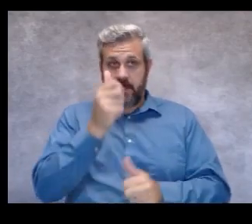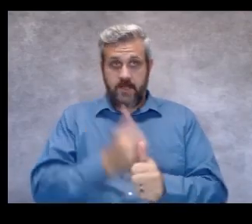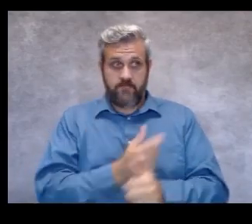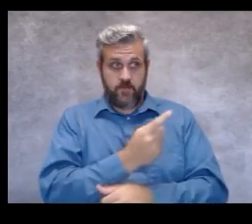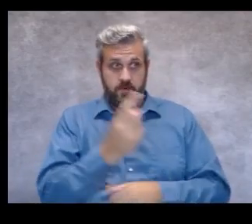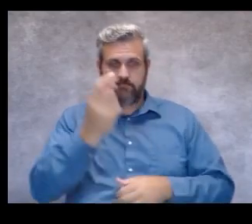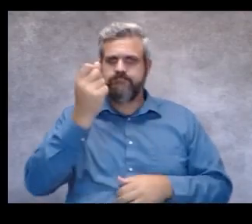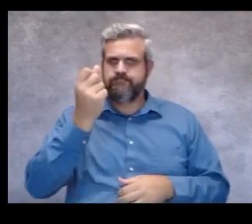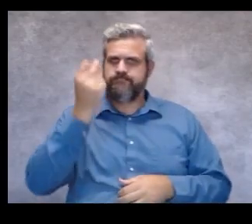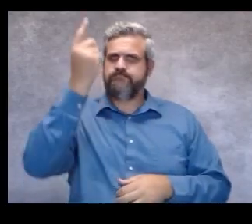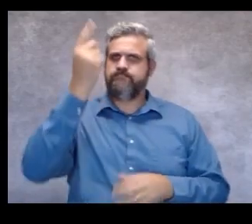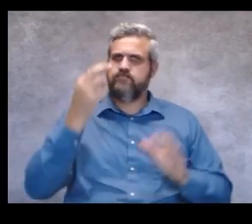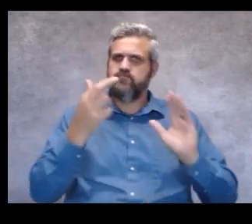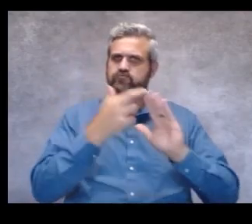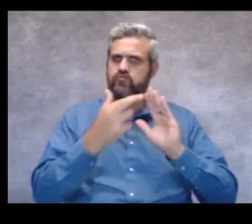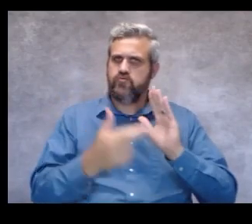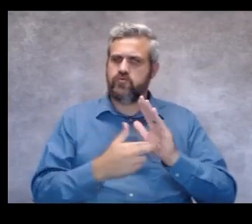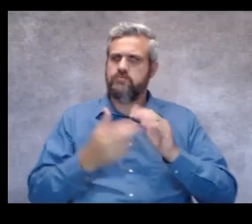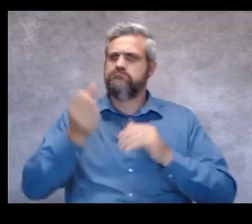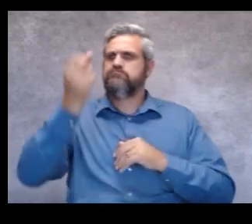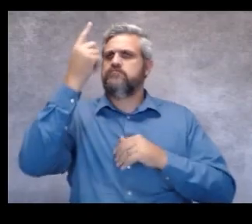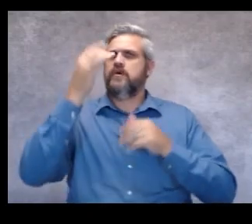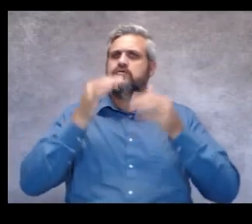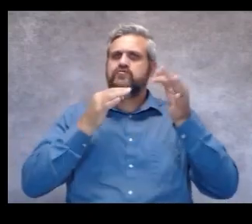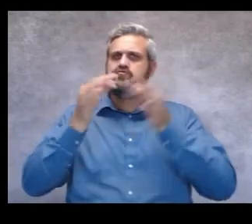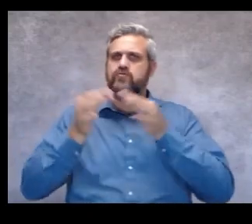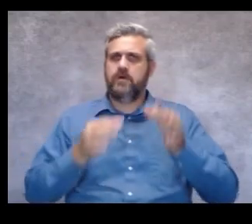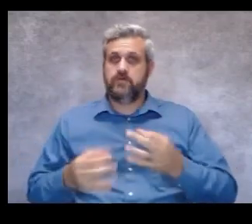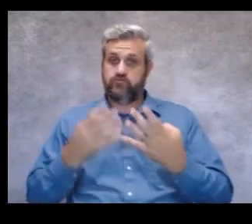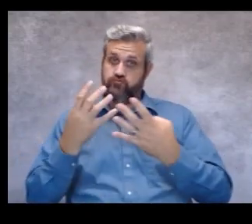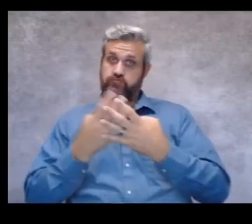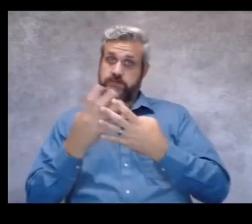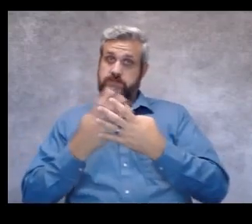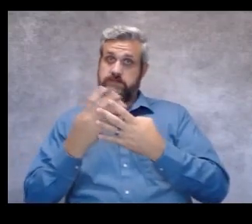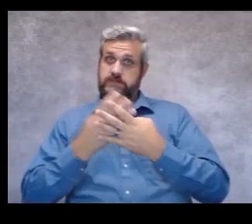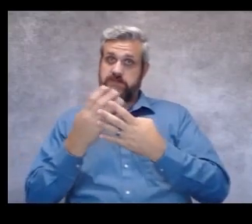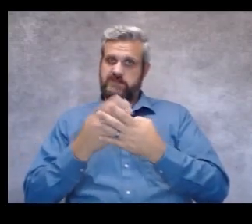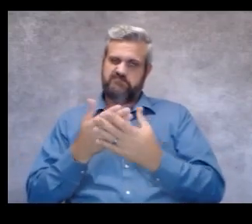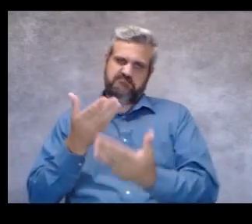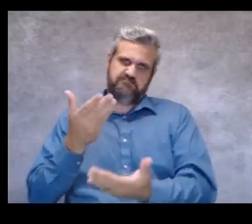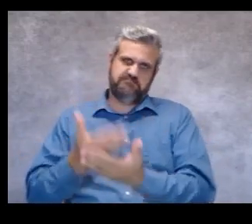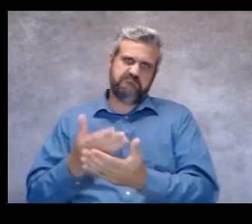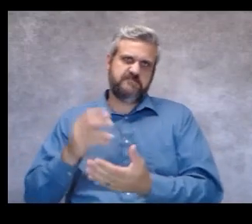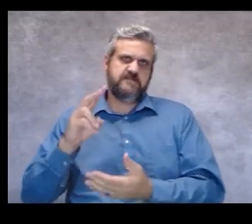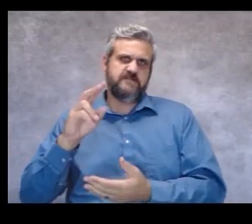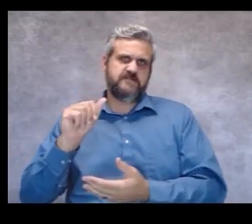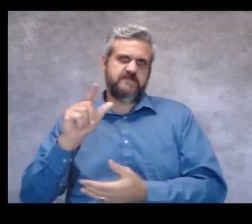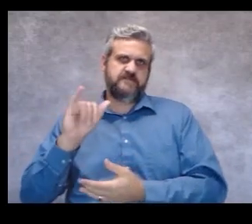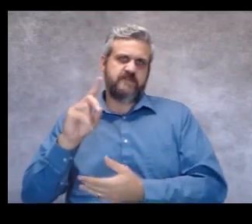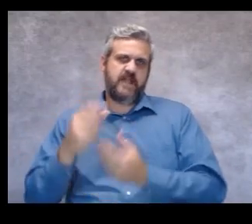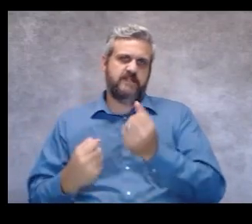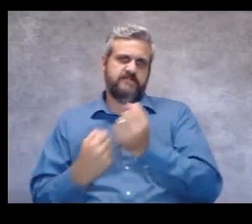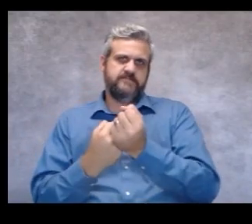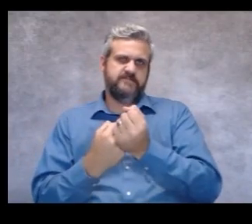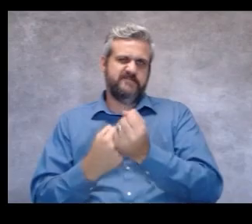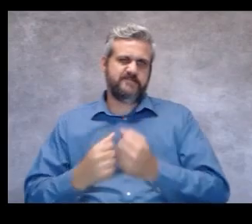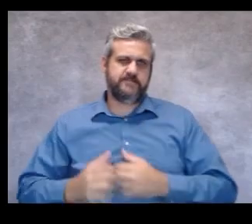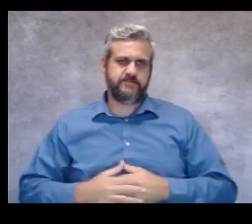everyone understands the rules and directions so that the screening is valid.